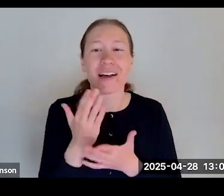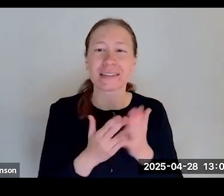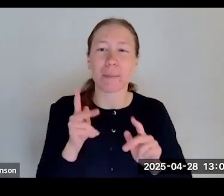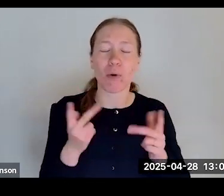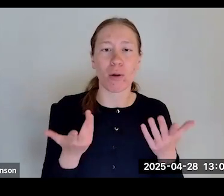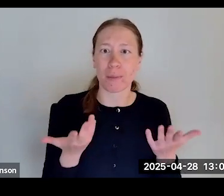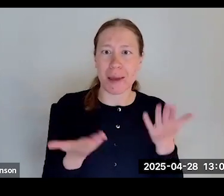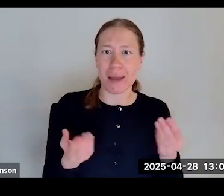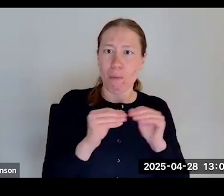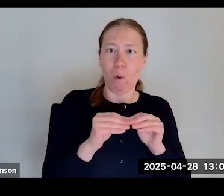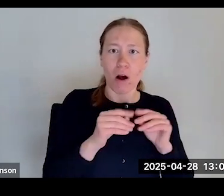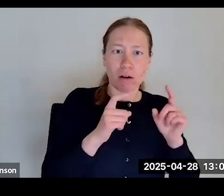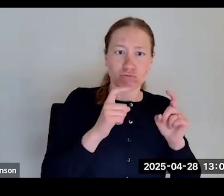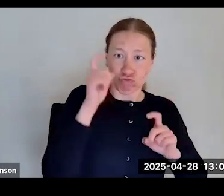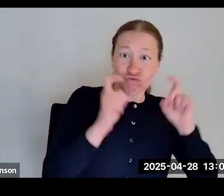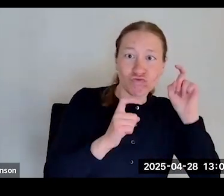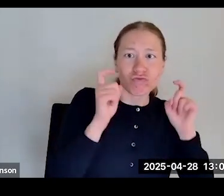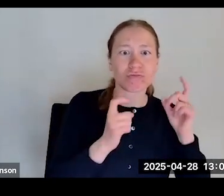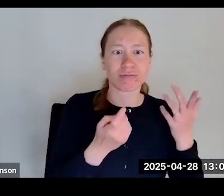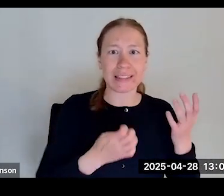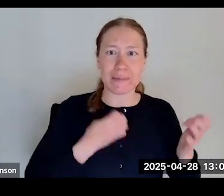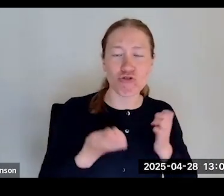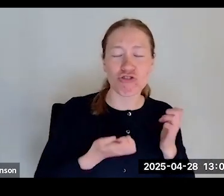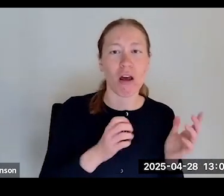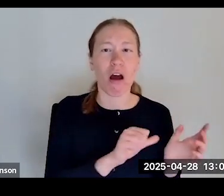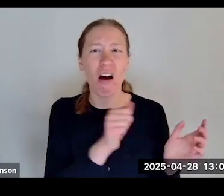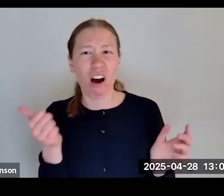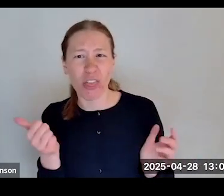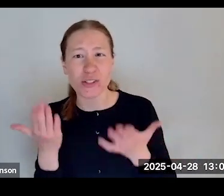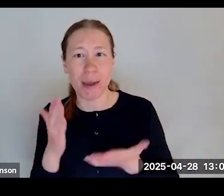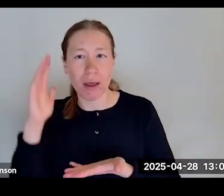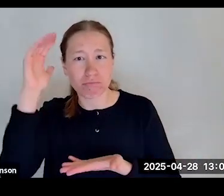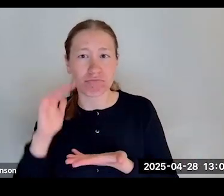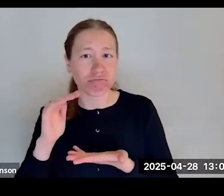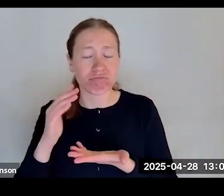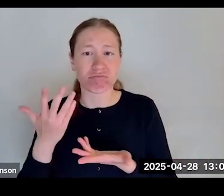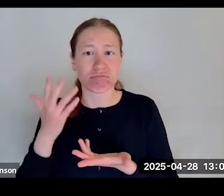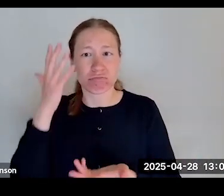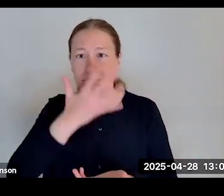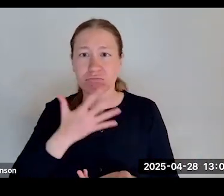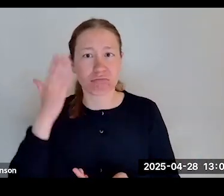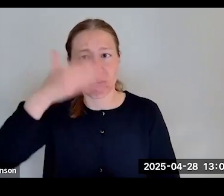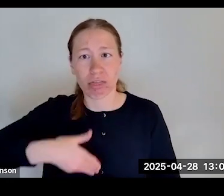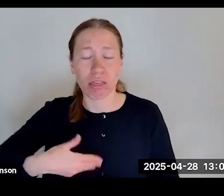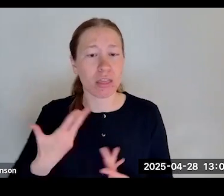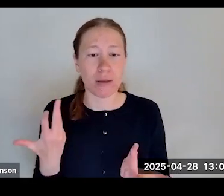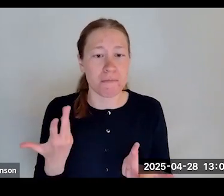and others may have more of a flat expression. As well as tone, we don't wanna read into different tones. We don't know the reason behind